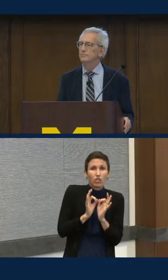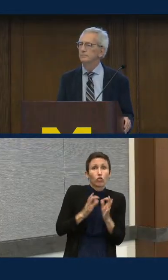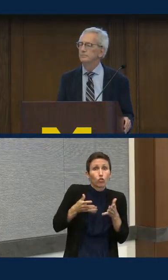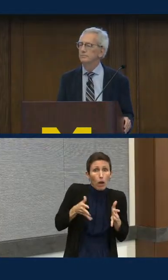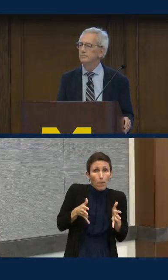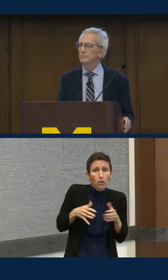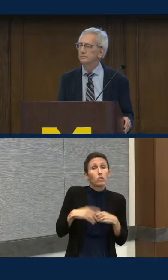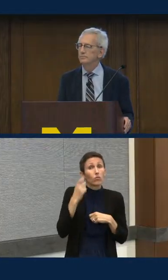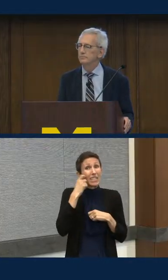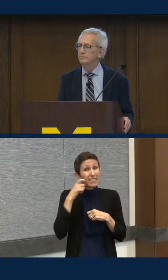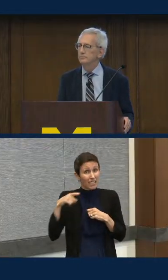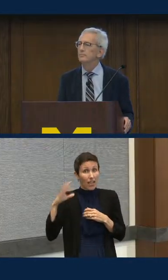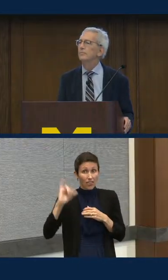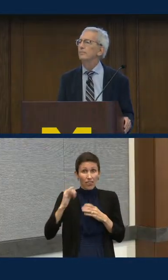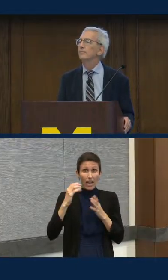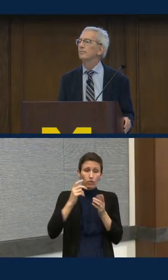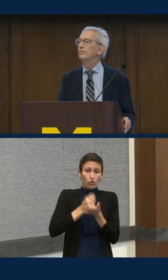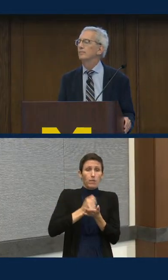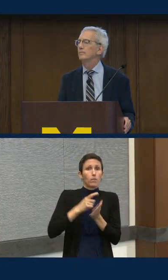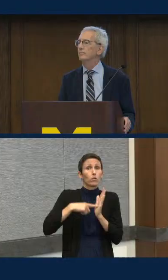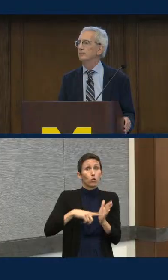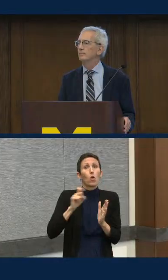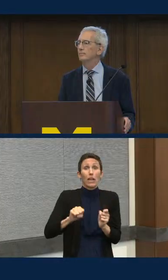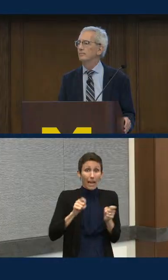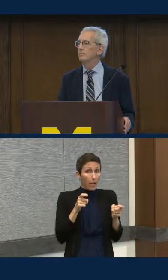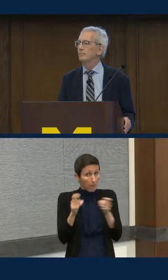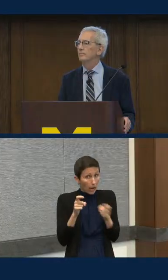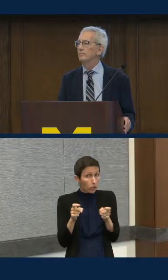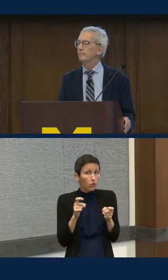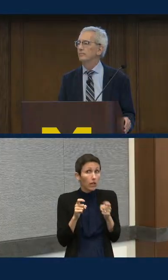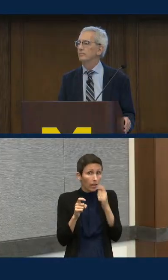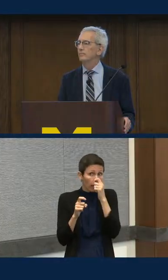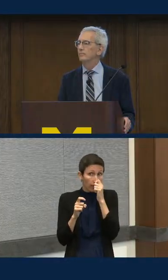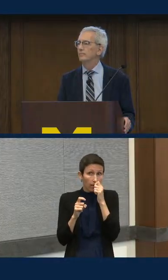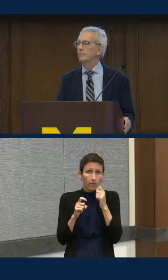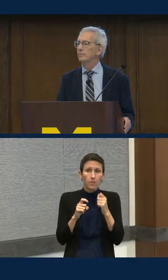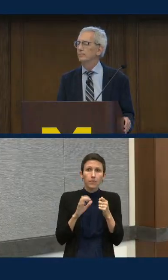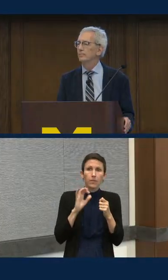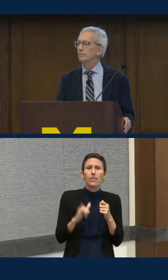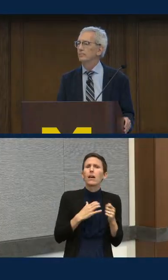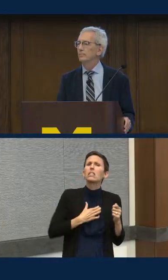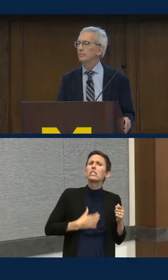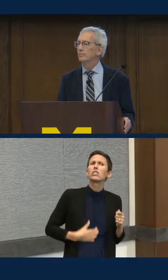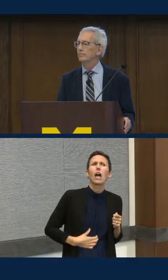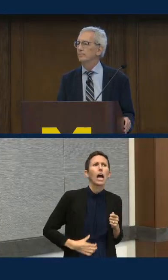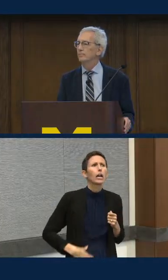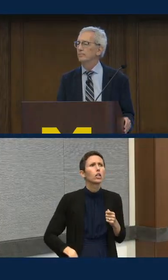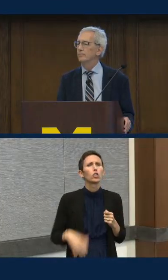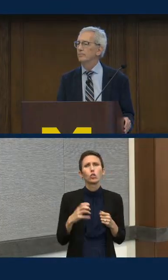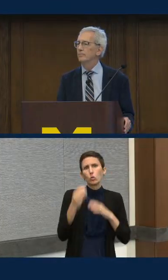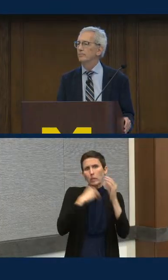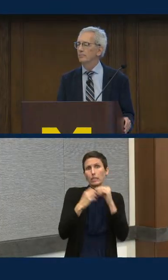that it can also modulate the